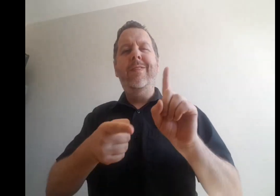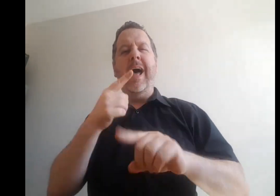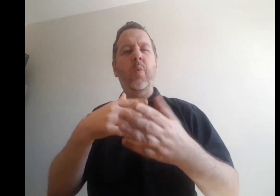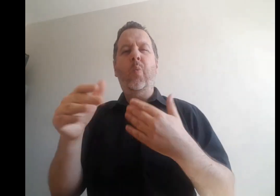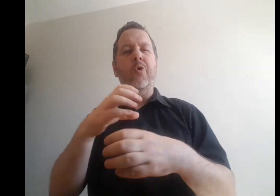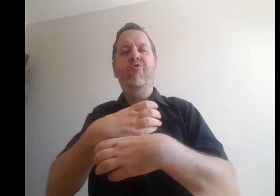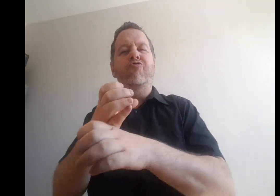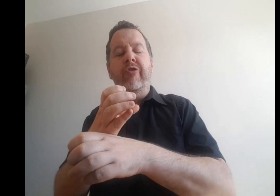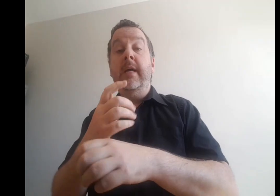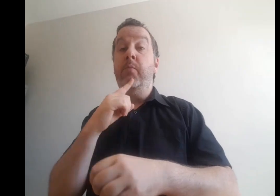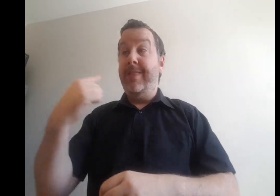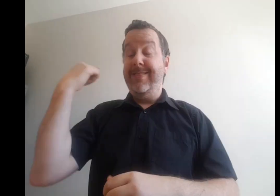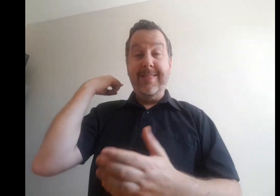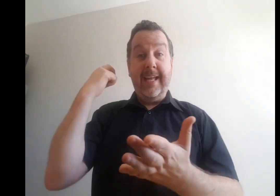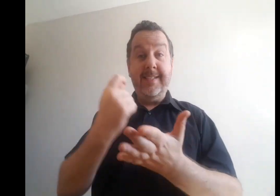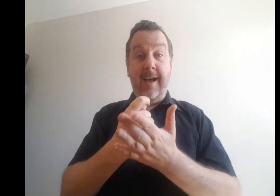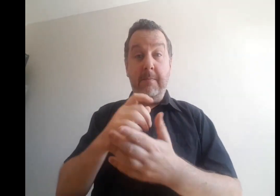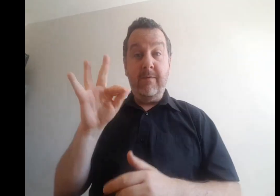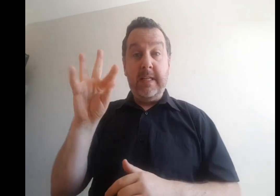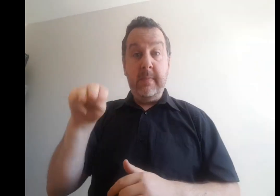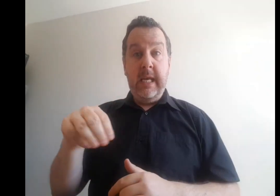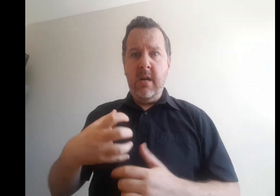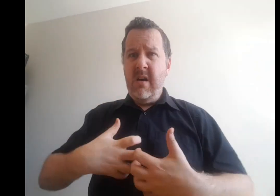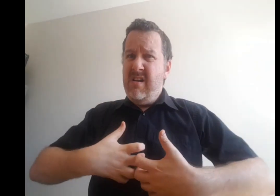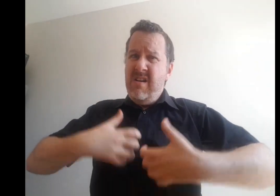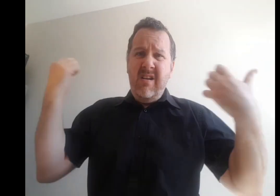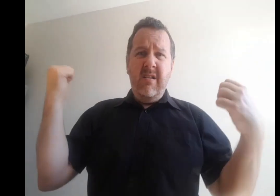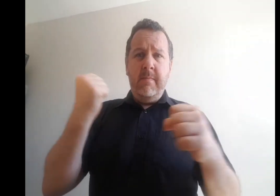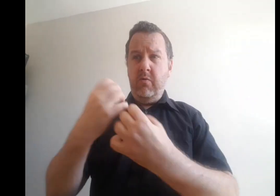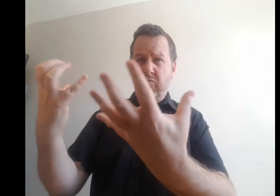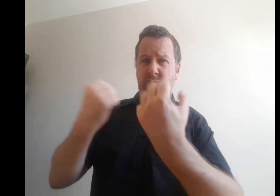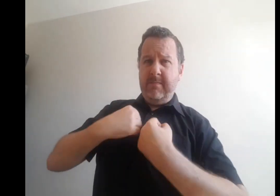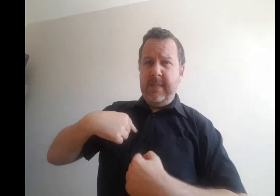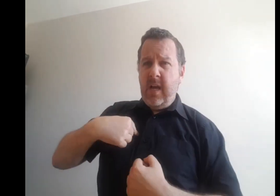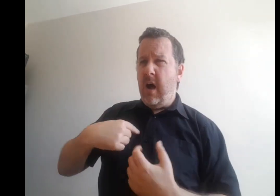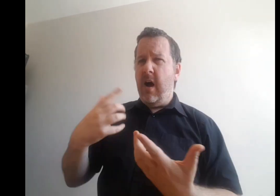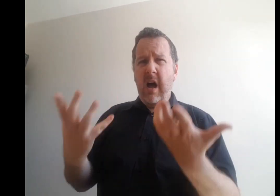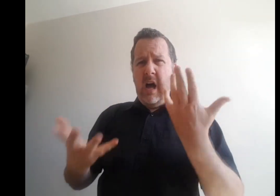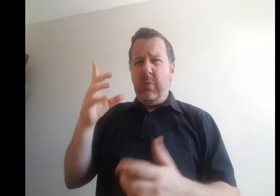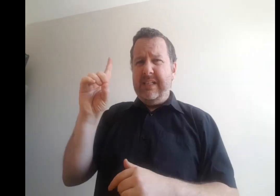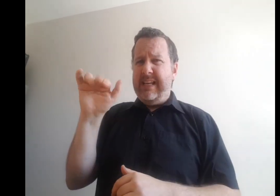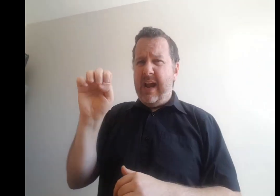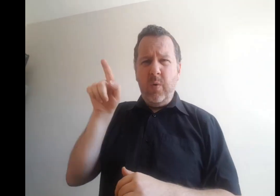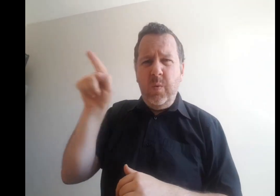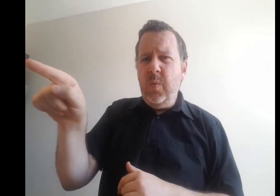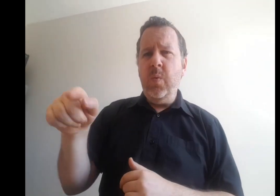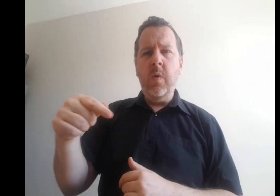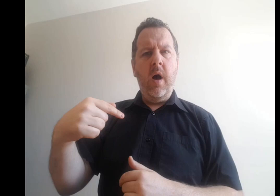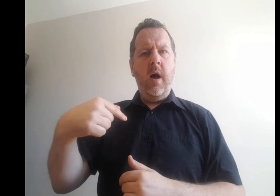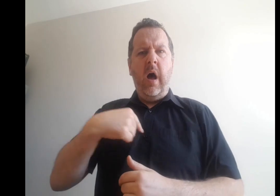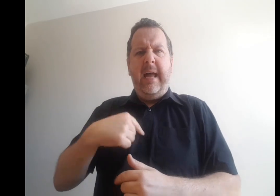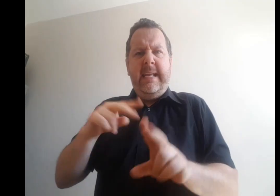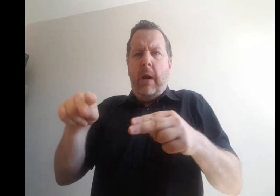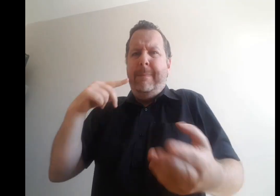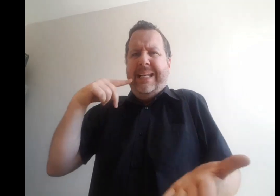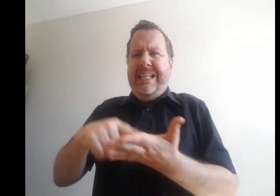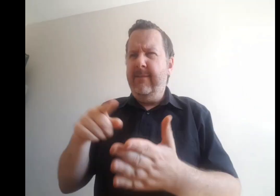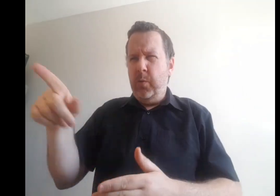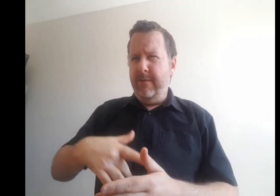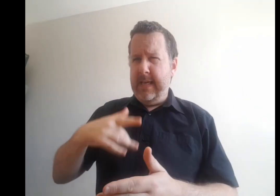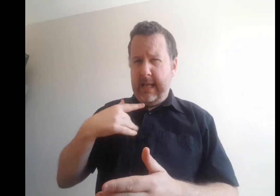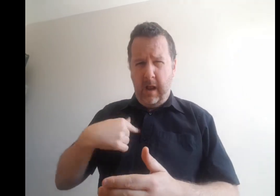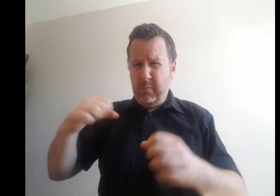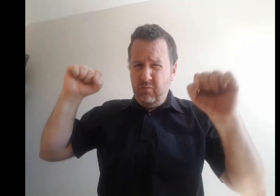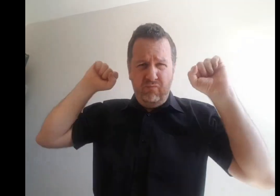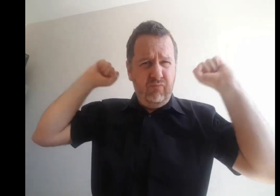but at the time, Maginn was so irate about being arrested; "I can't believe you've questioned my patriotism,